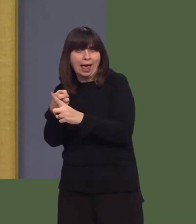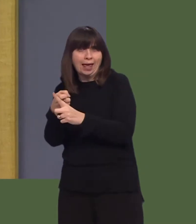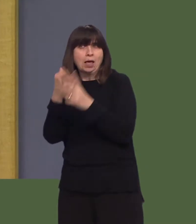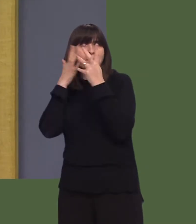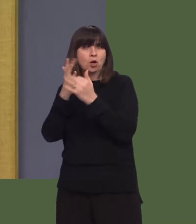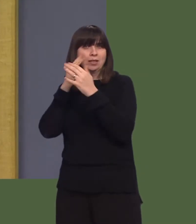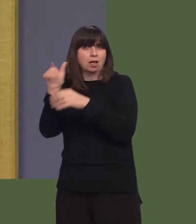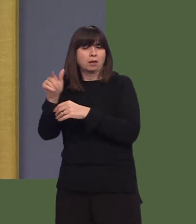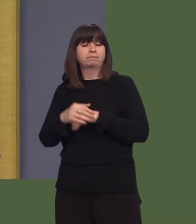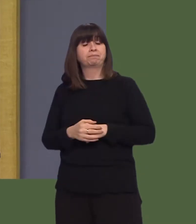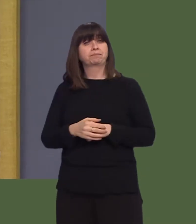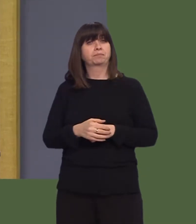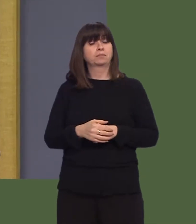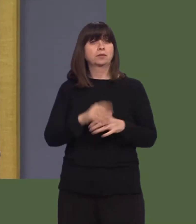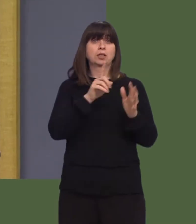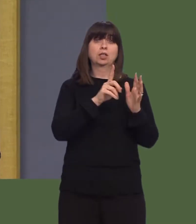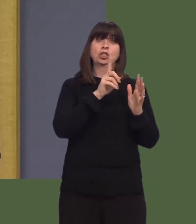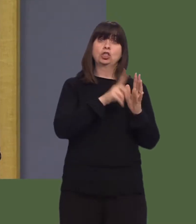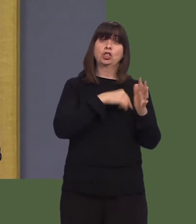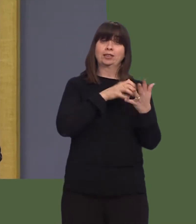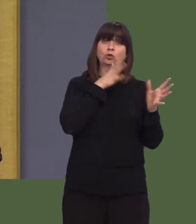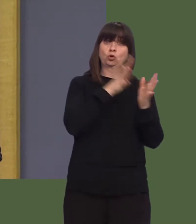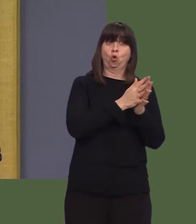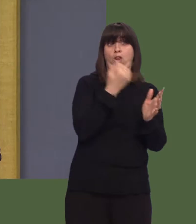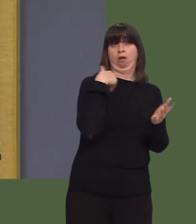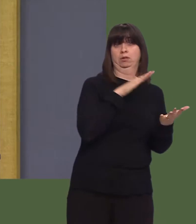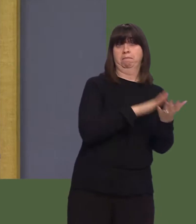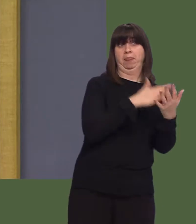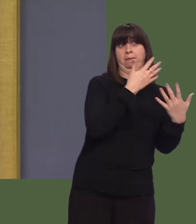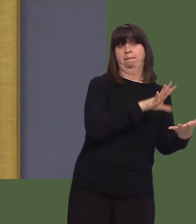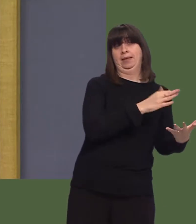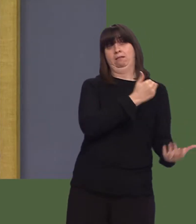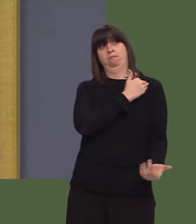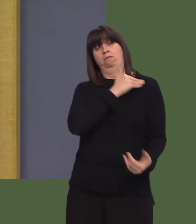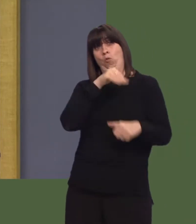I was contacted by Jig-So last month about this particular issue.